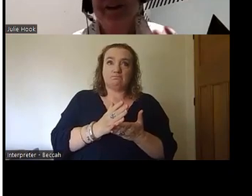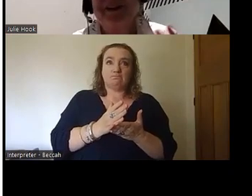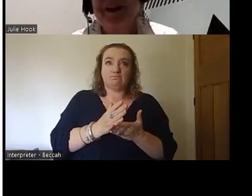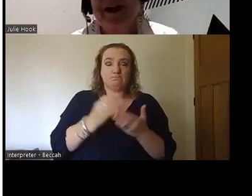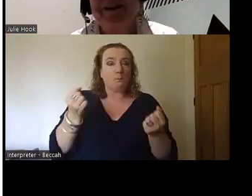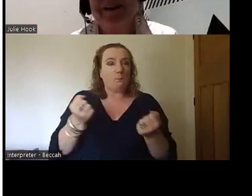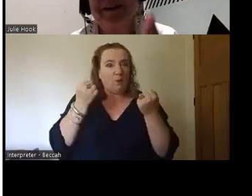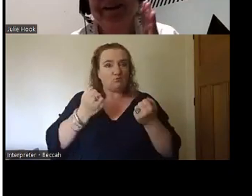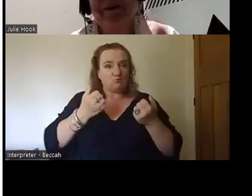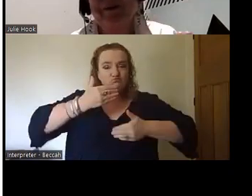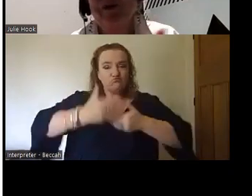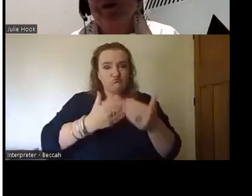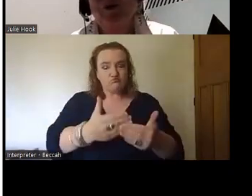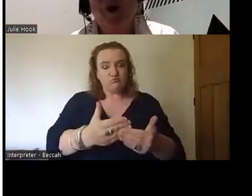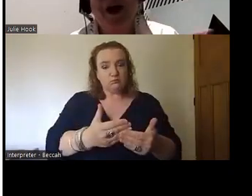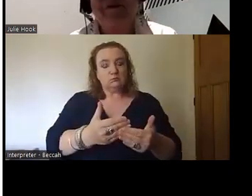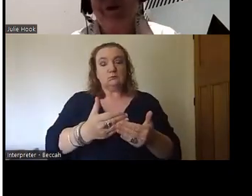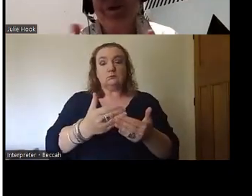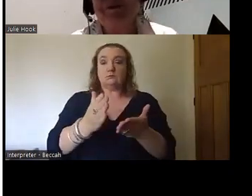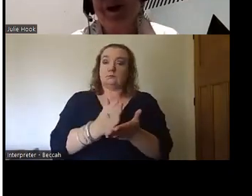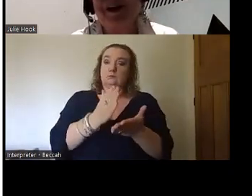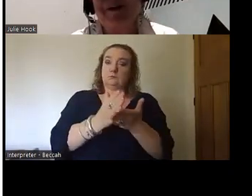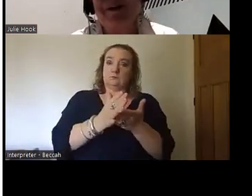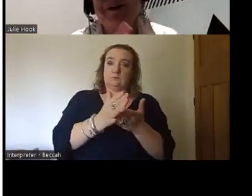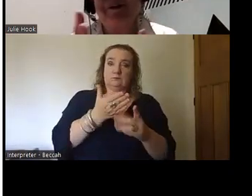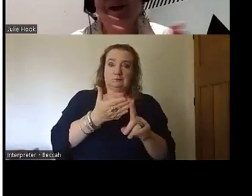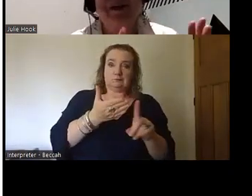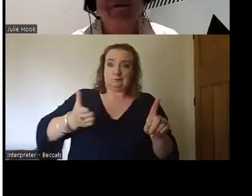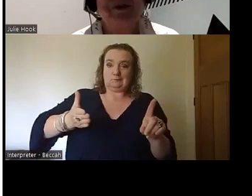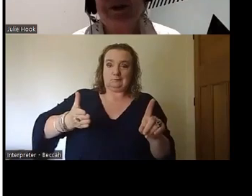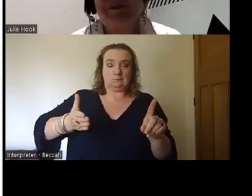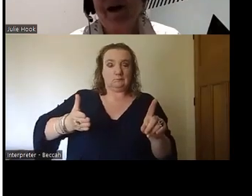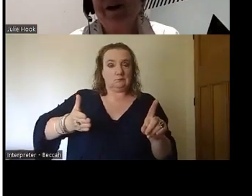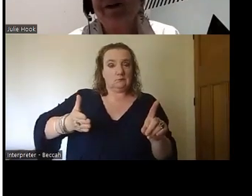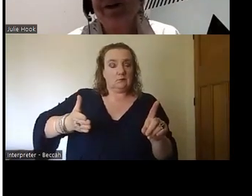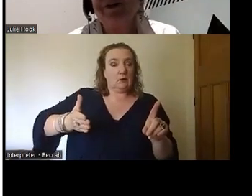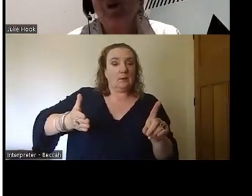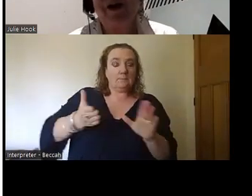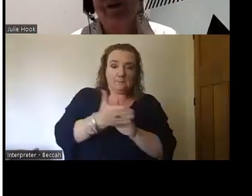to start moving away from some of our current system, and reducing barriers as well.